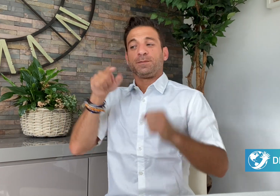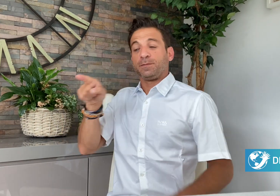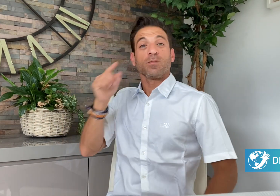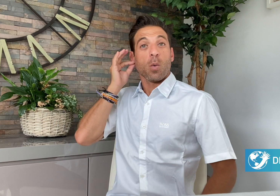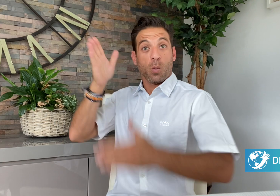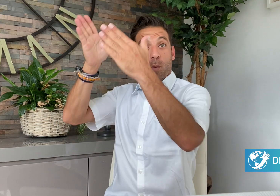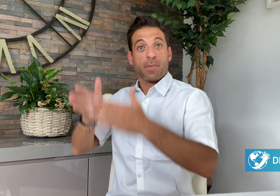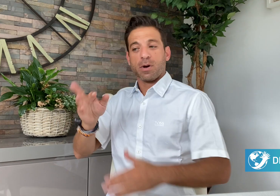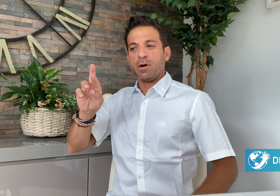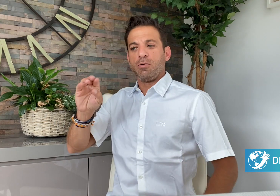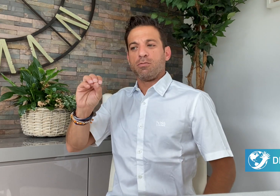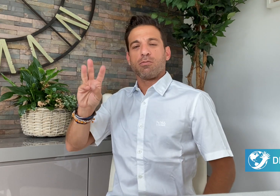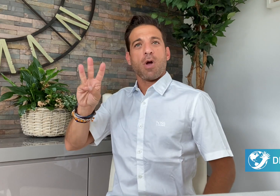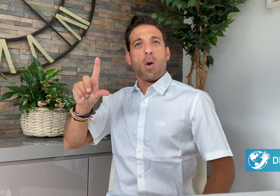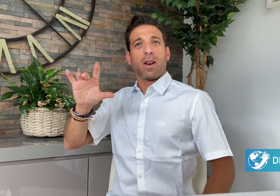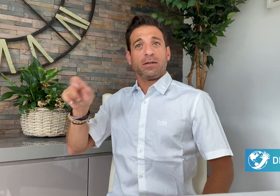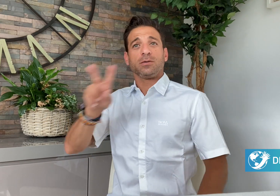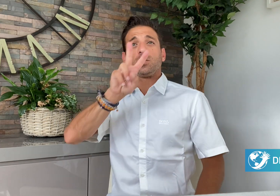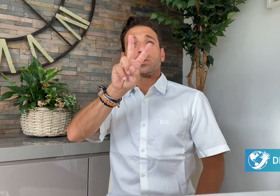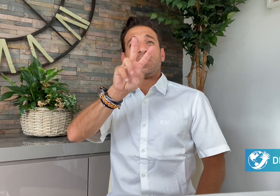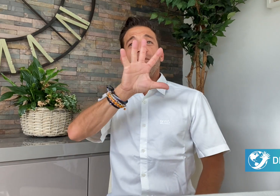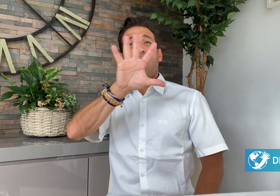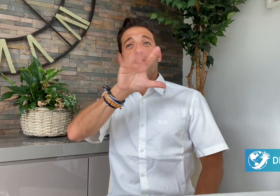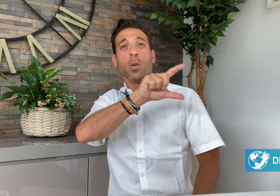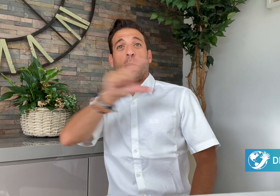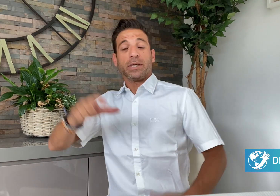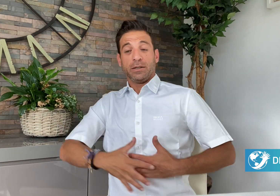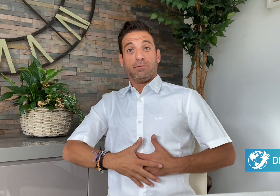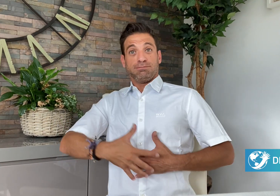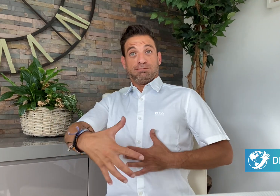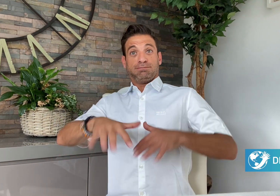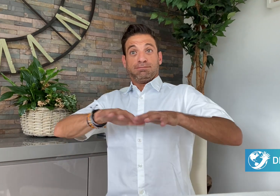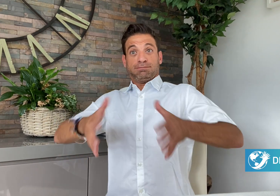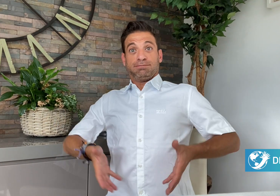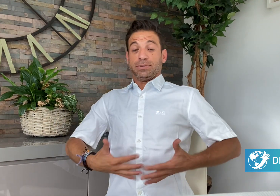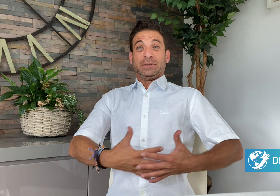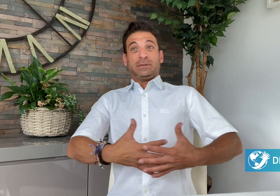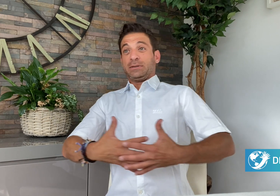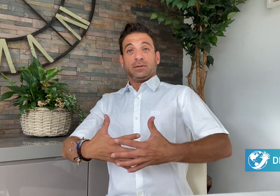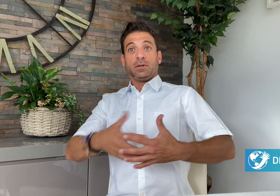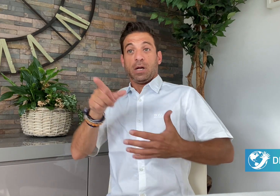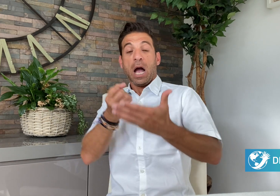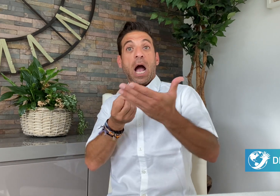and she says this lack of information impacted her pregnancy